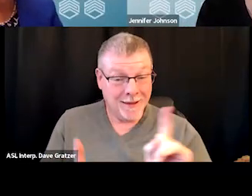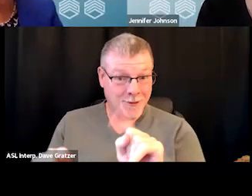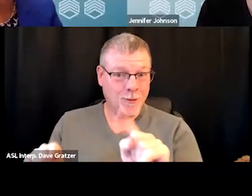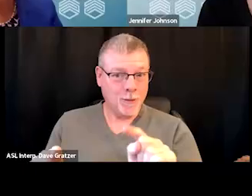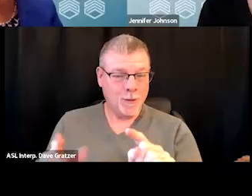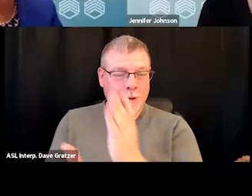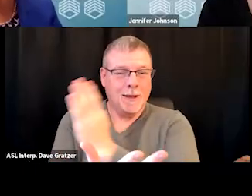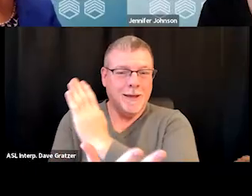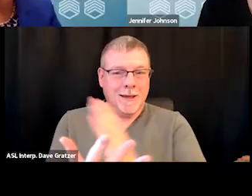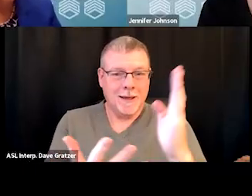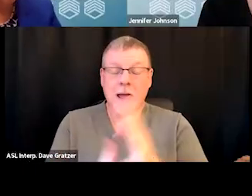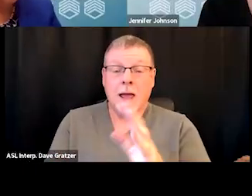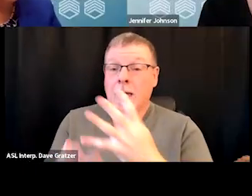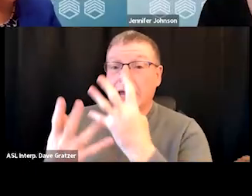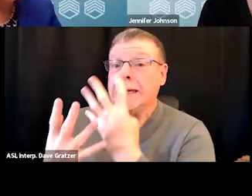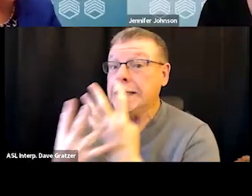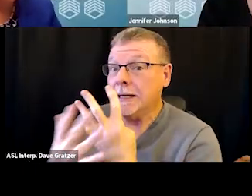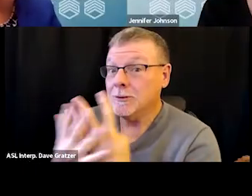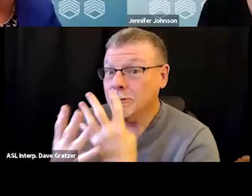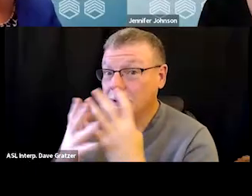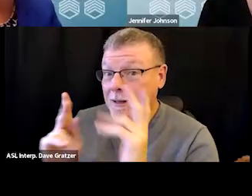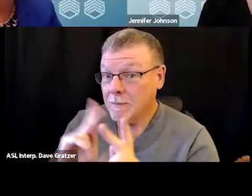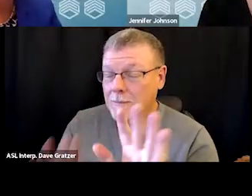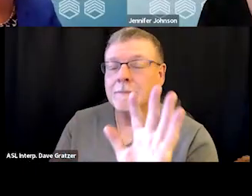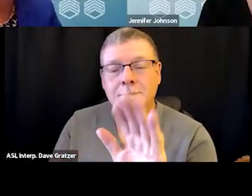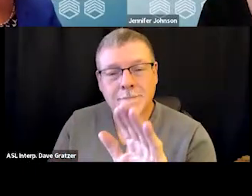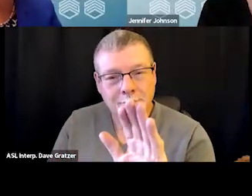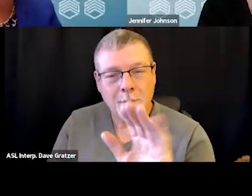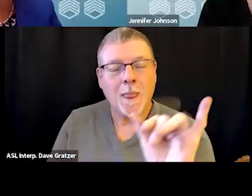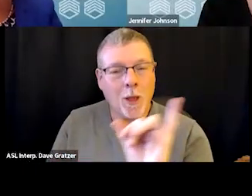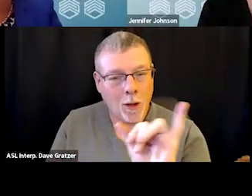With the incarcerated, I also want you to be especially aware that in